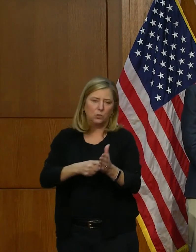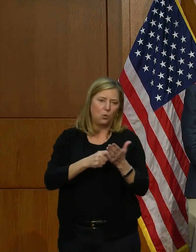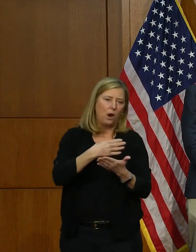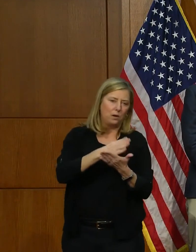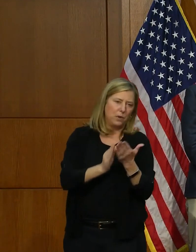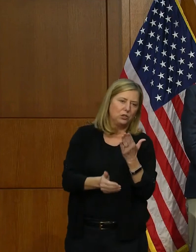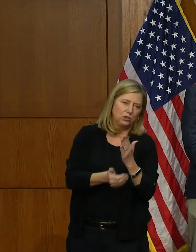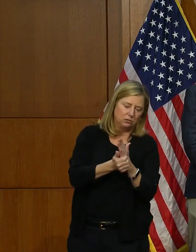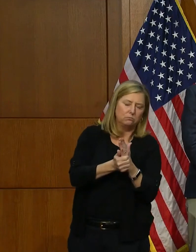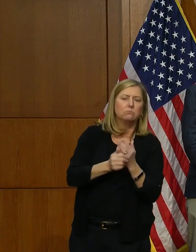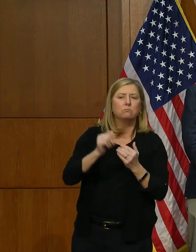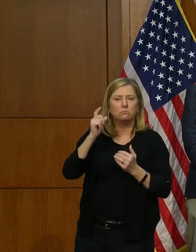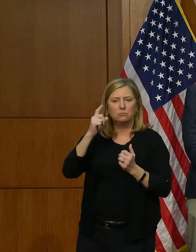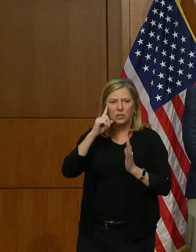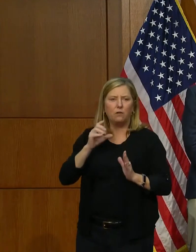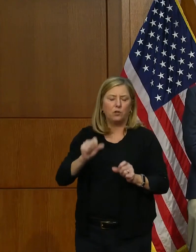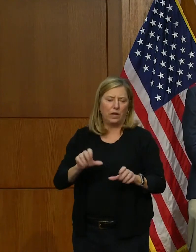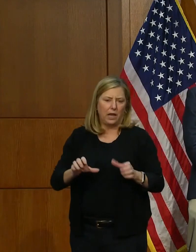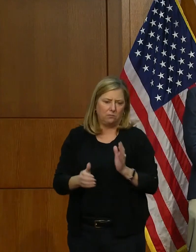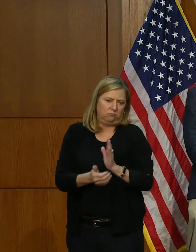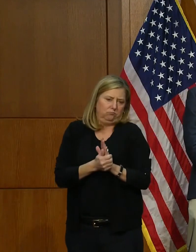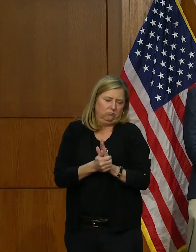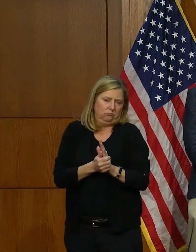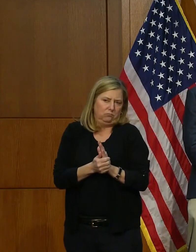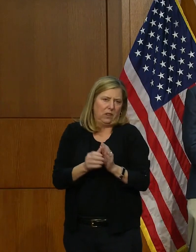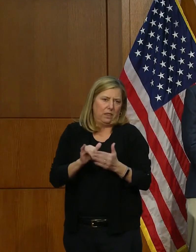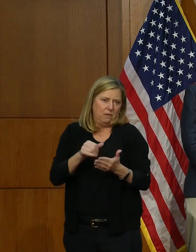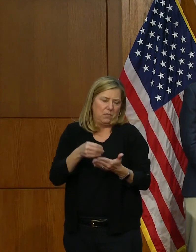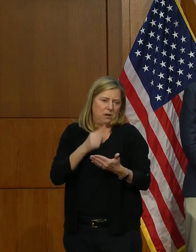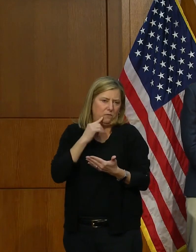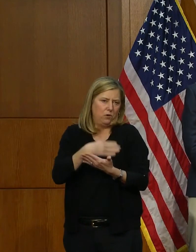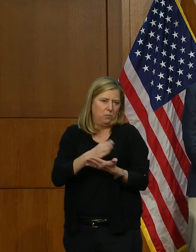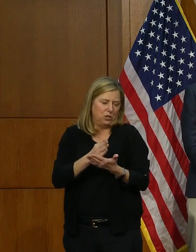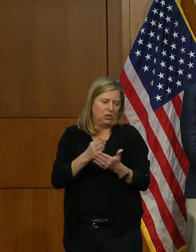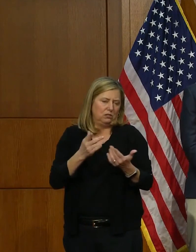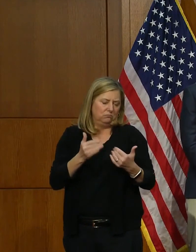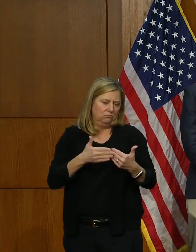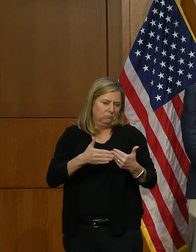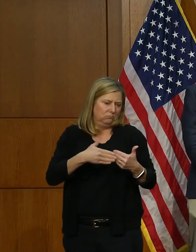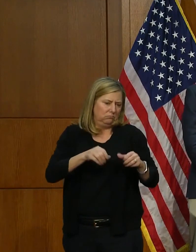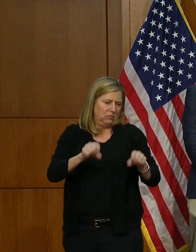NECESSITATE AT A BUDGET AMENDMENT. WHICH OBVIOUSLY THE GOVERNOR WOULD HAVE THE ABILITY